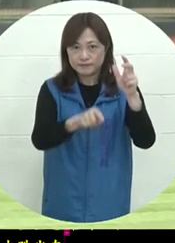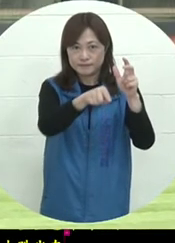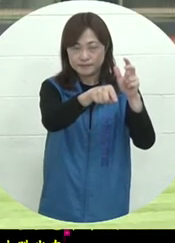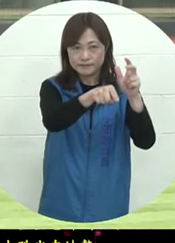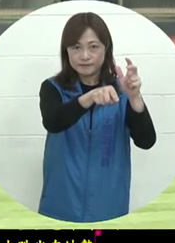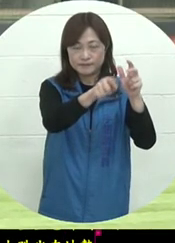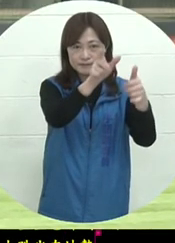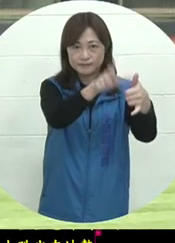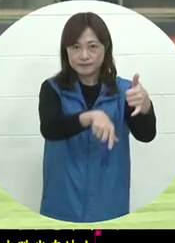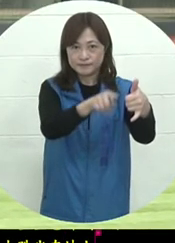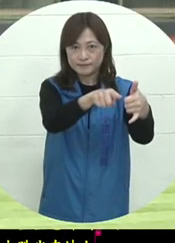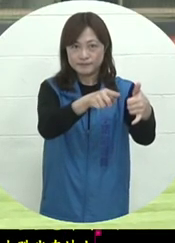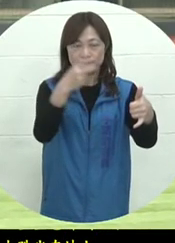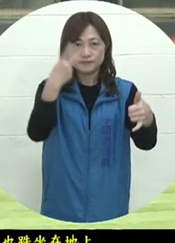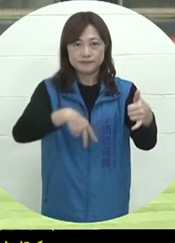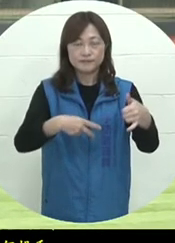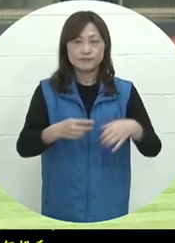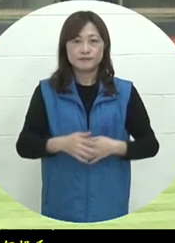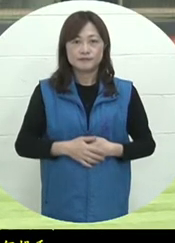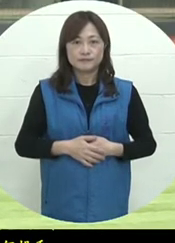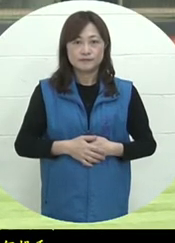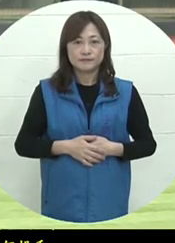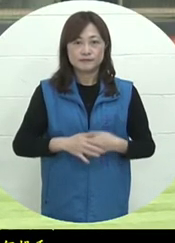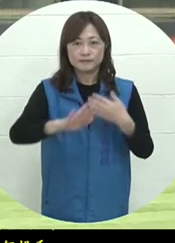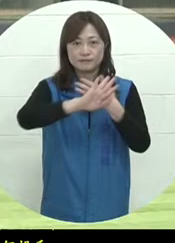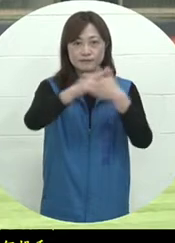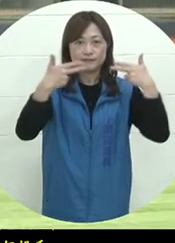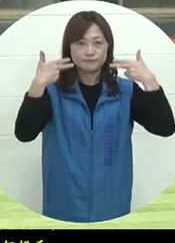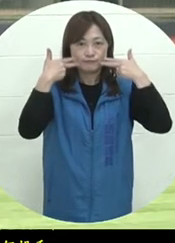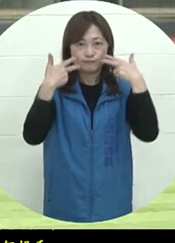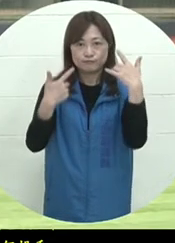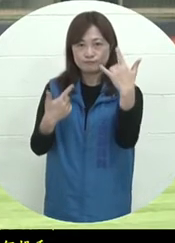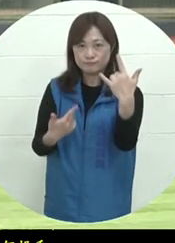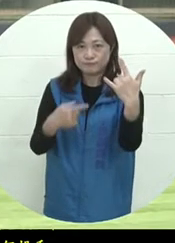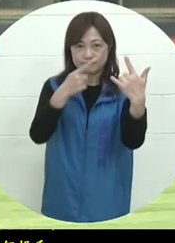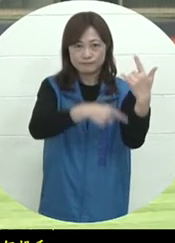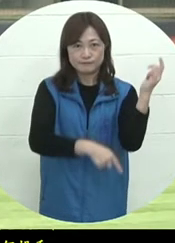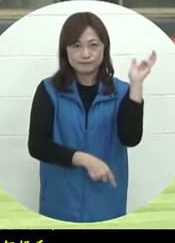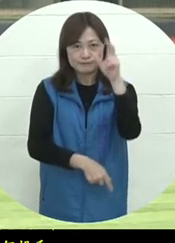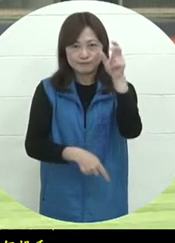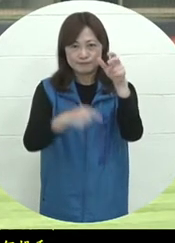also hit the CY wing on his wrist, which had broken skin and bleeding on his fingers.